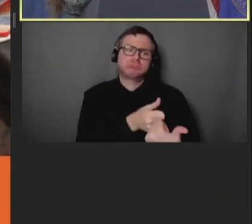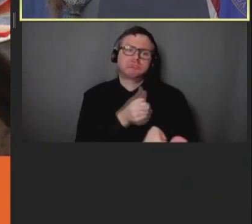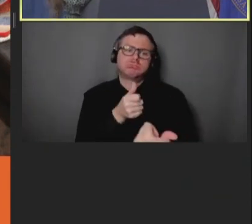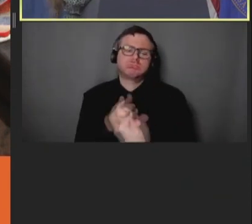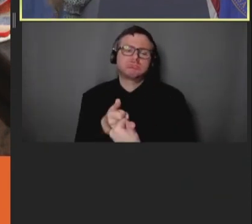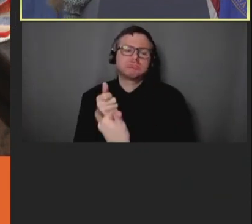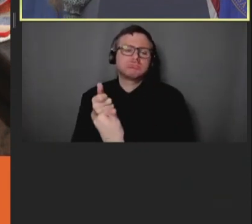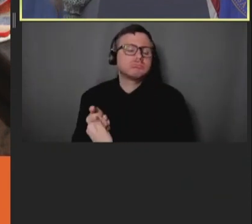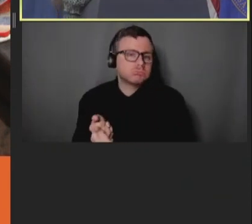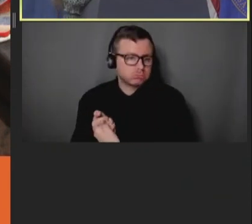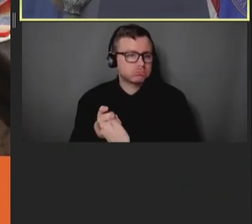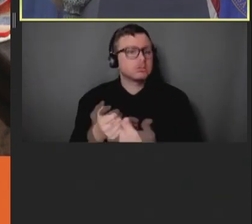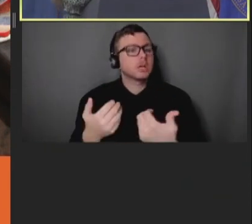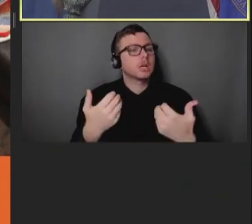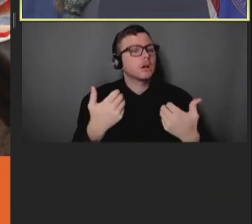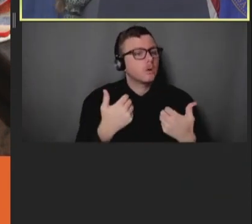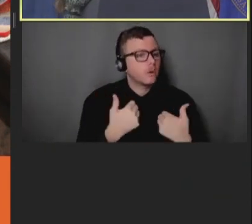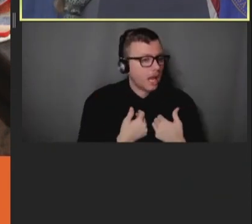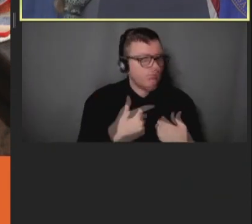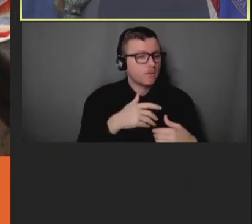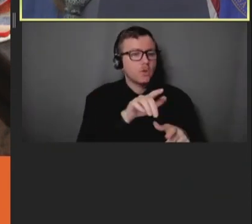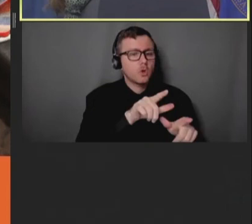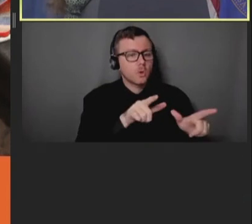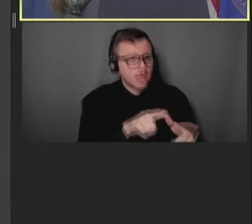even though we had the location, the labor, and the supply.